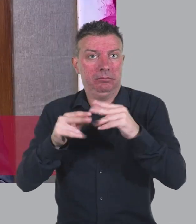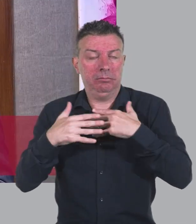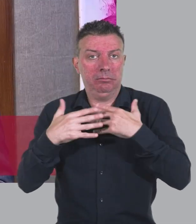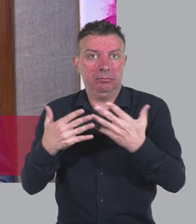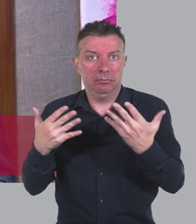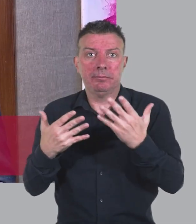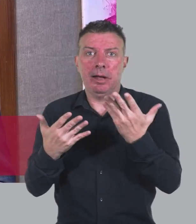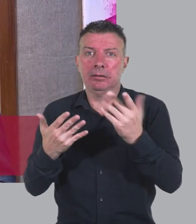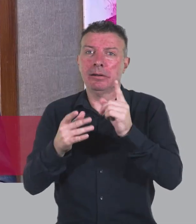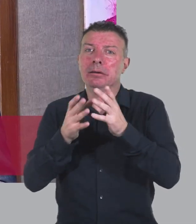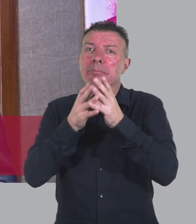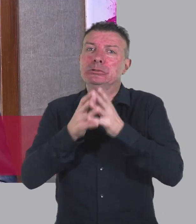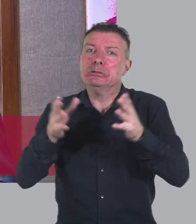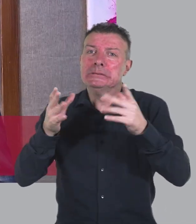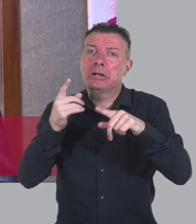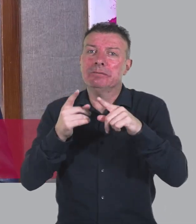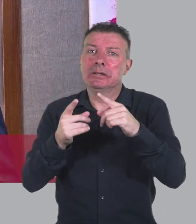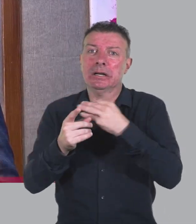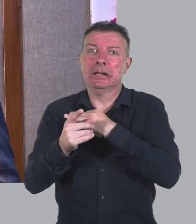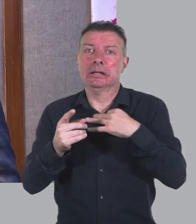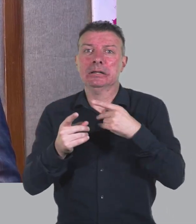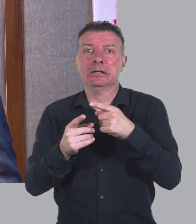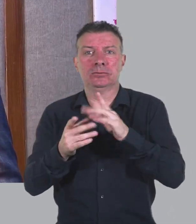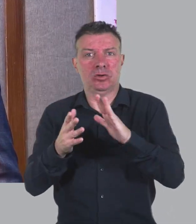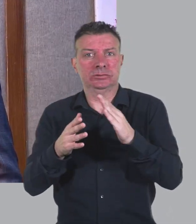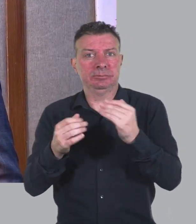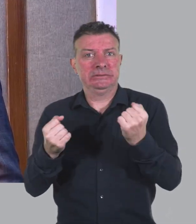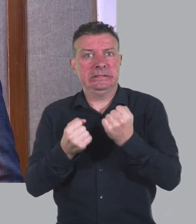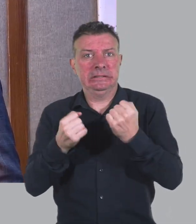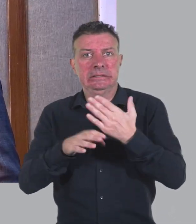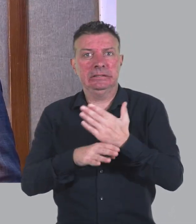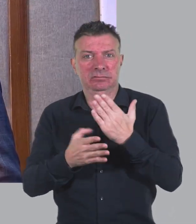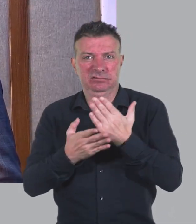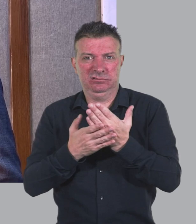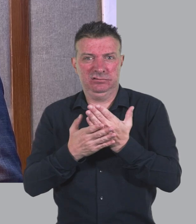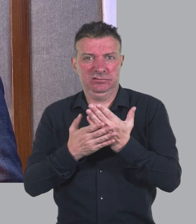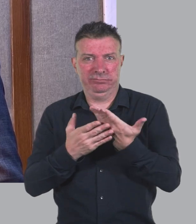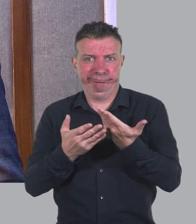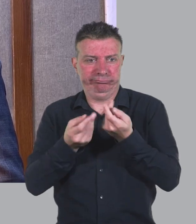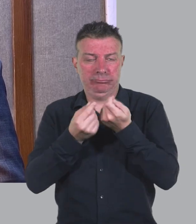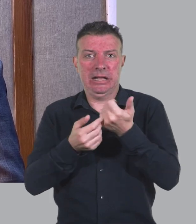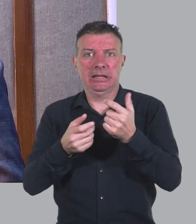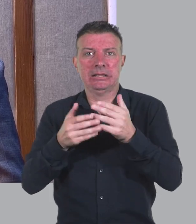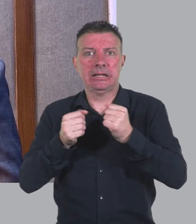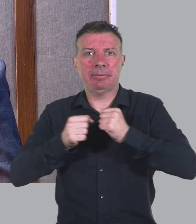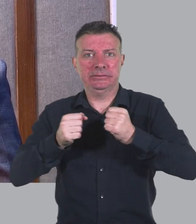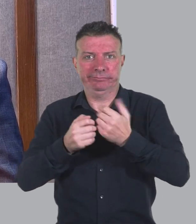the majority of clinics are not busy and they have under-utilised capacity.